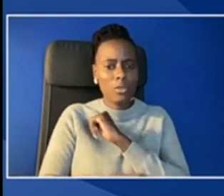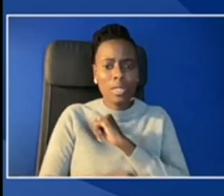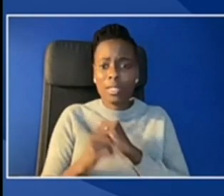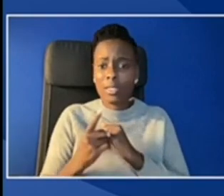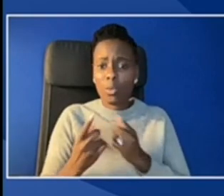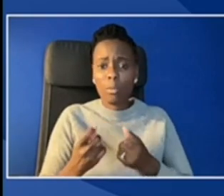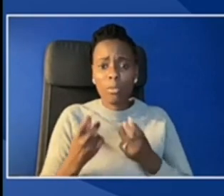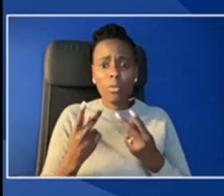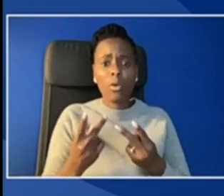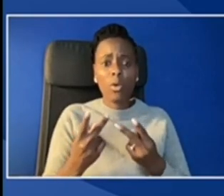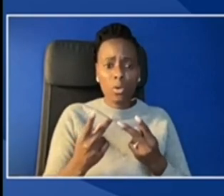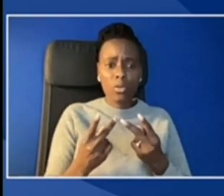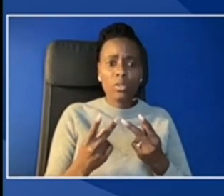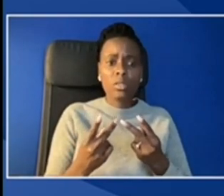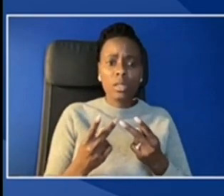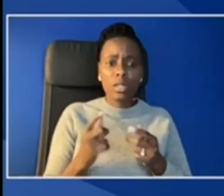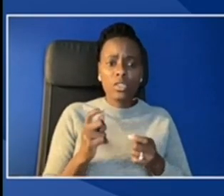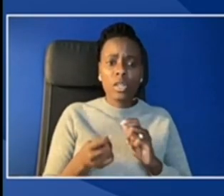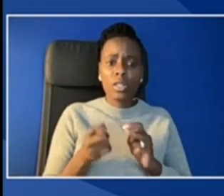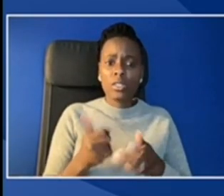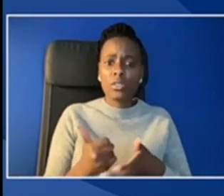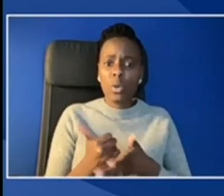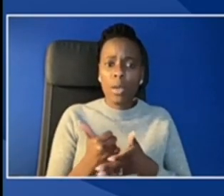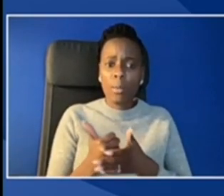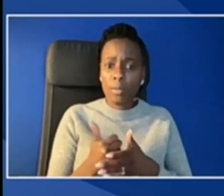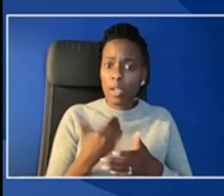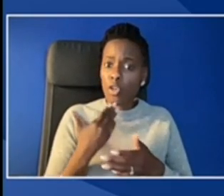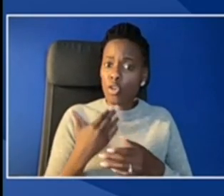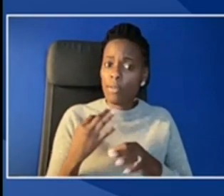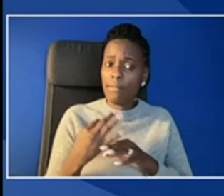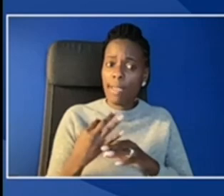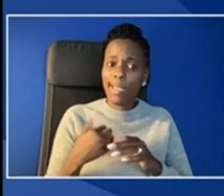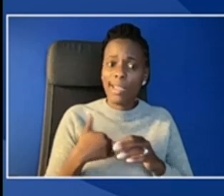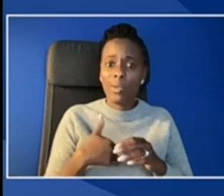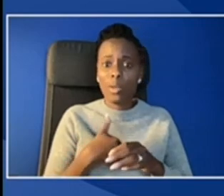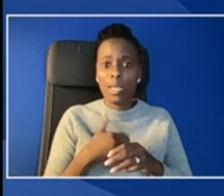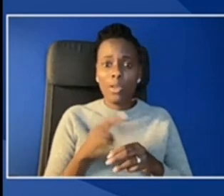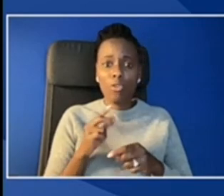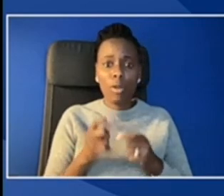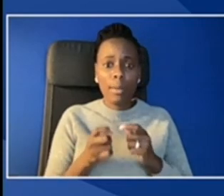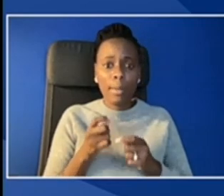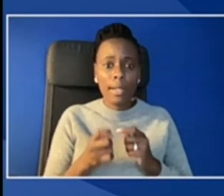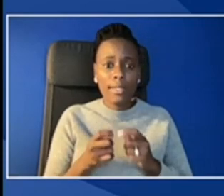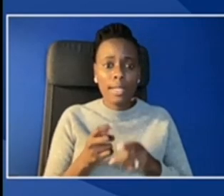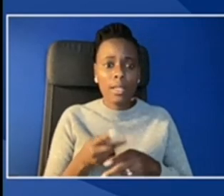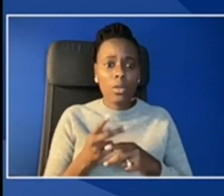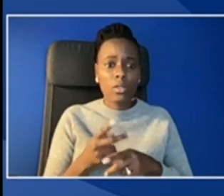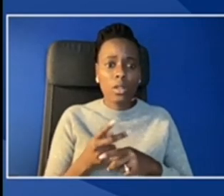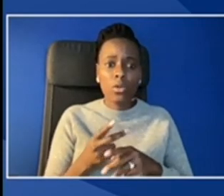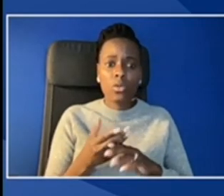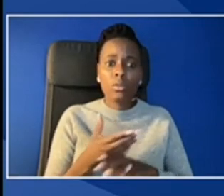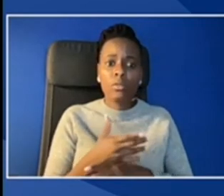good faith we rehabilitated our loans. Before consolidating, a lot of us have FFEL loans. These loans went through multiple